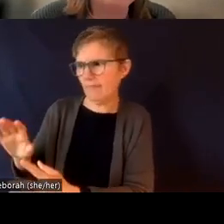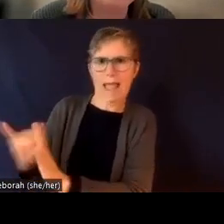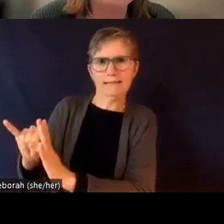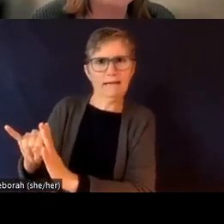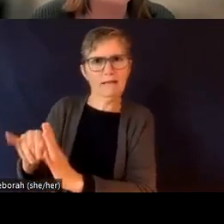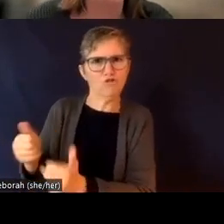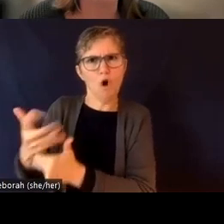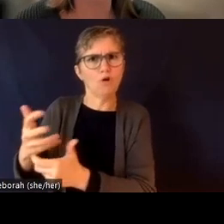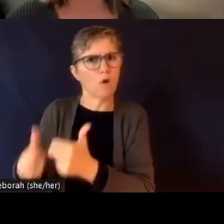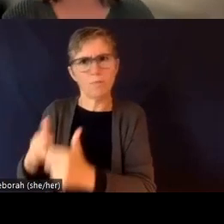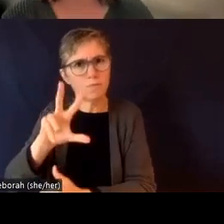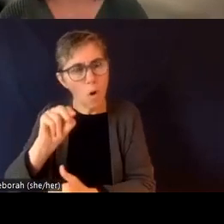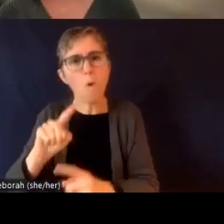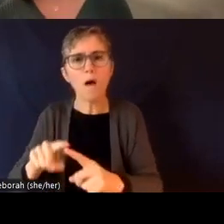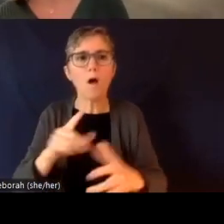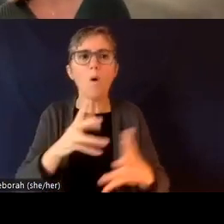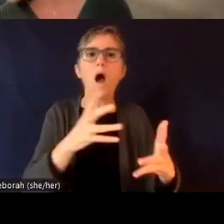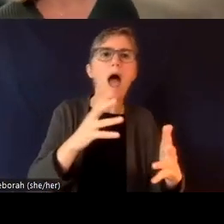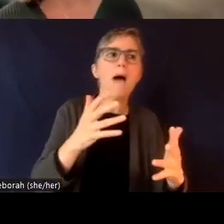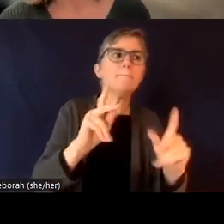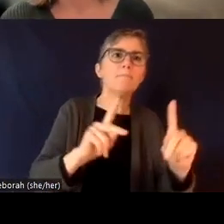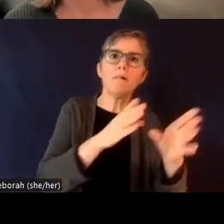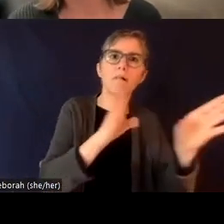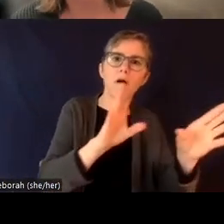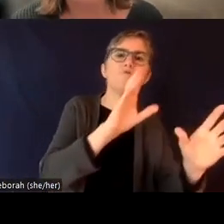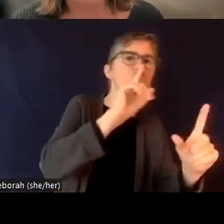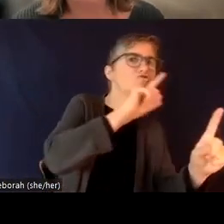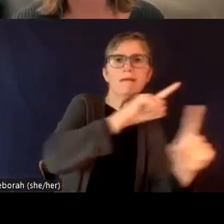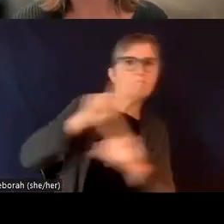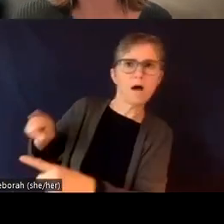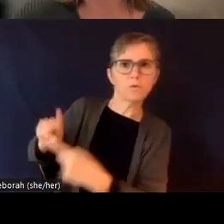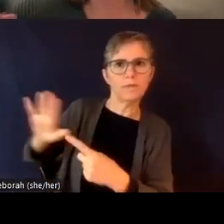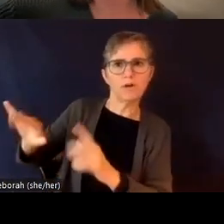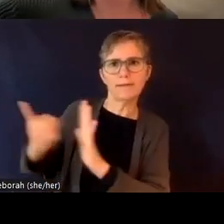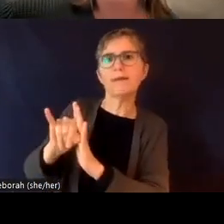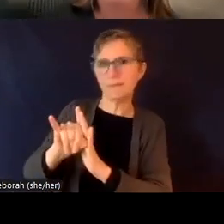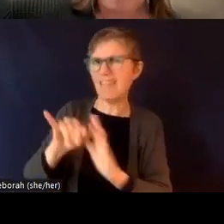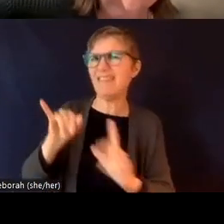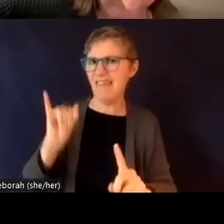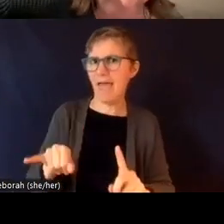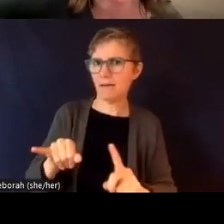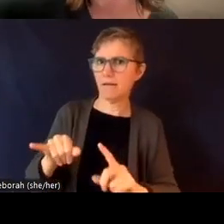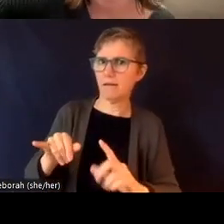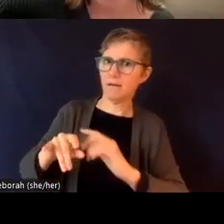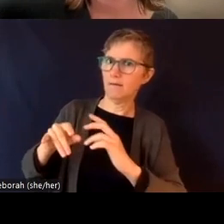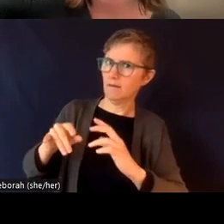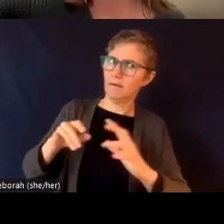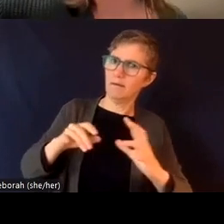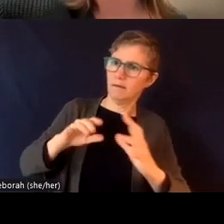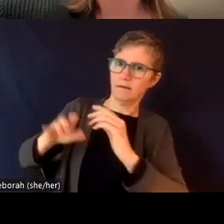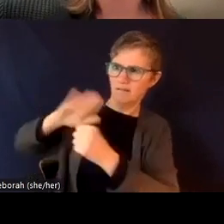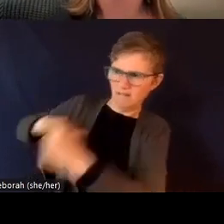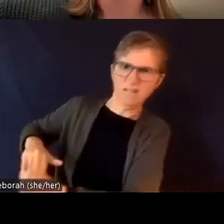but really trying to intervene on behalf of those putative risk factors.